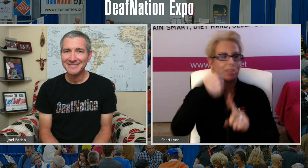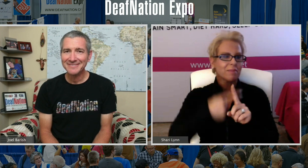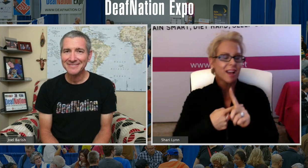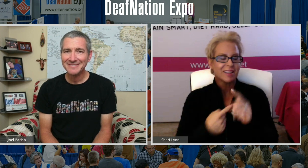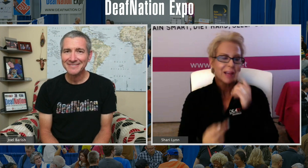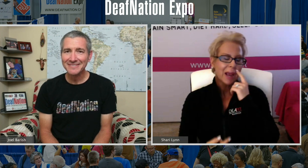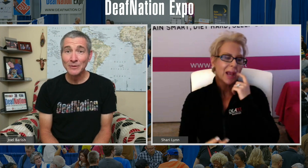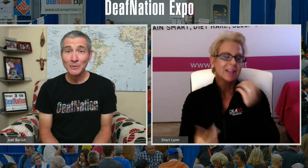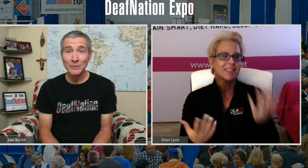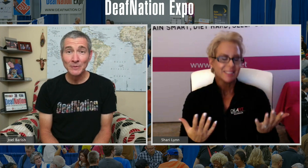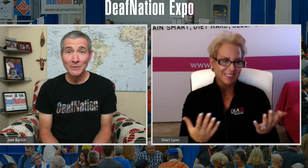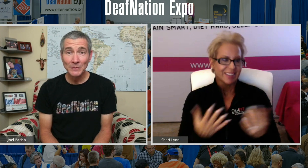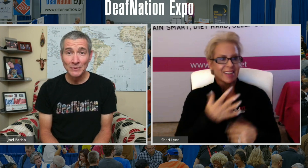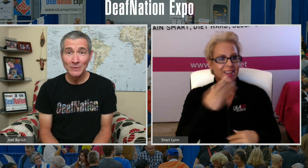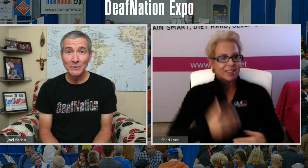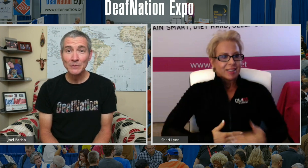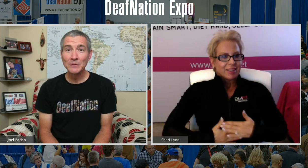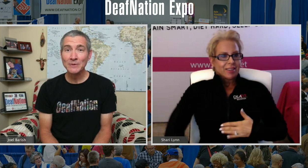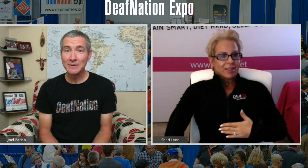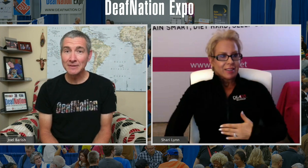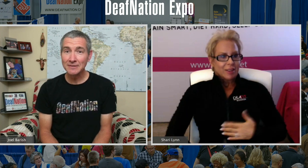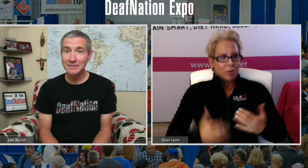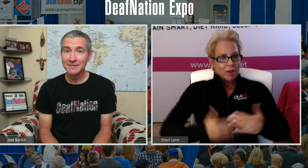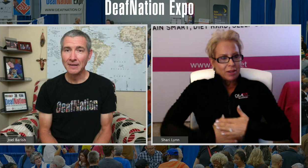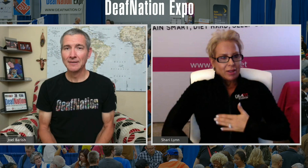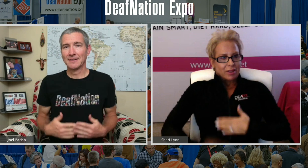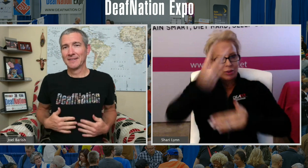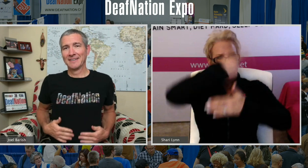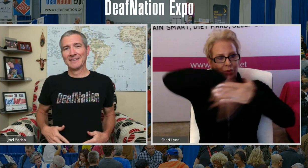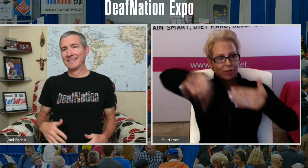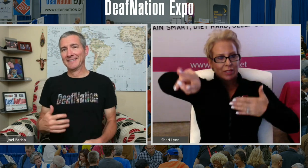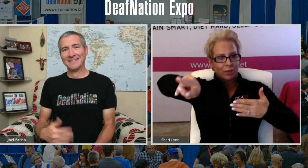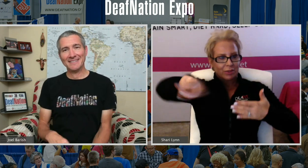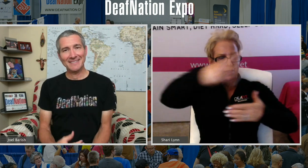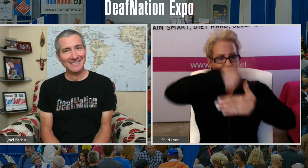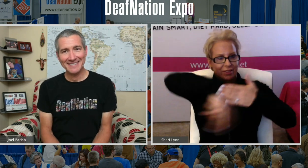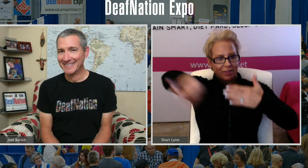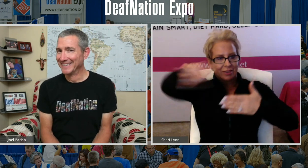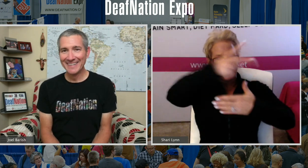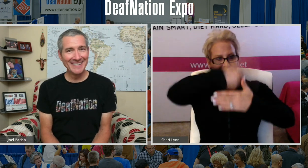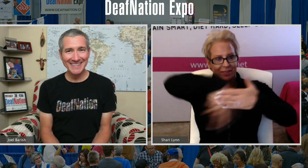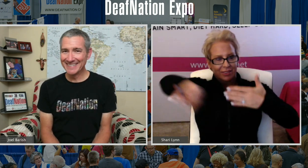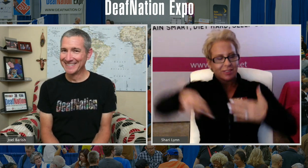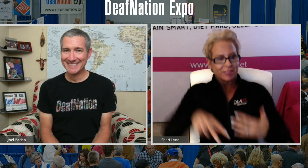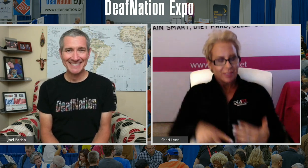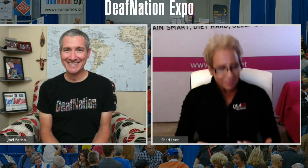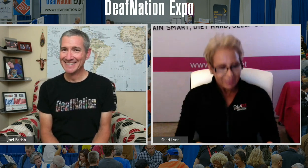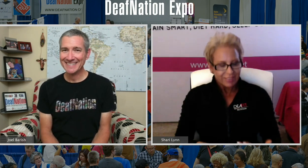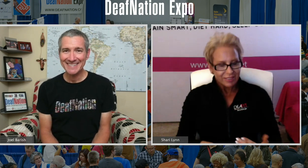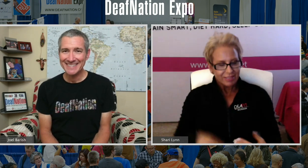in one month, and have a flatter stomach in two weeks.